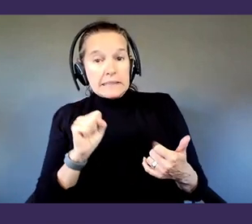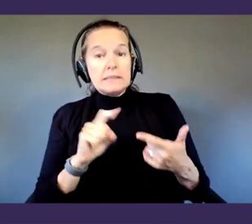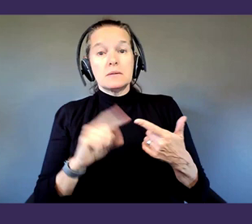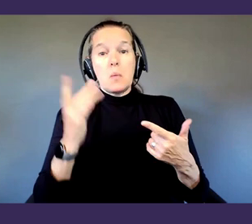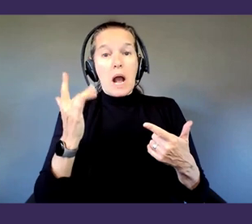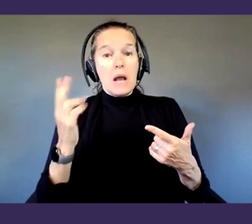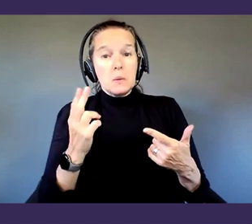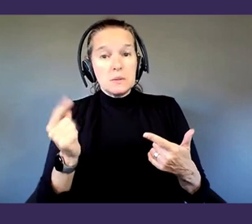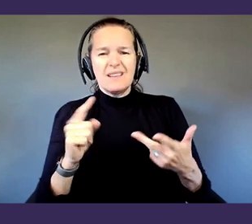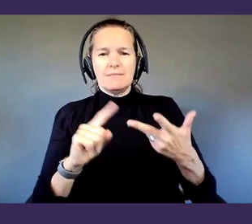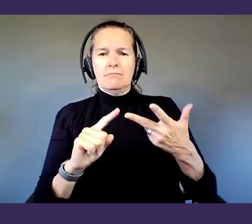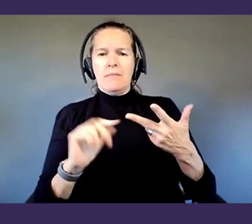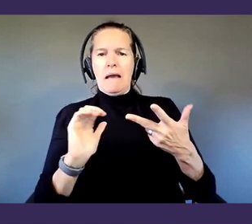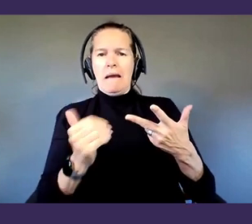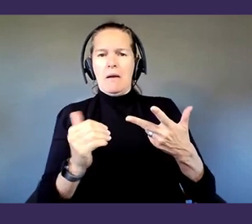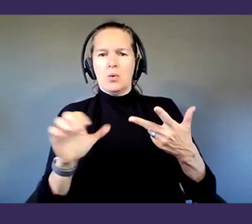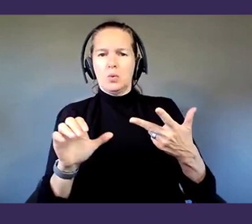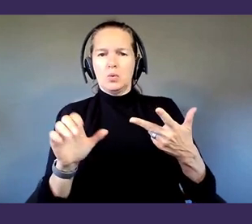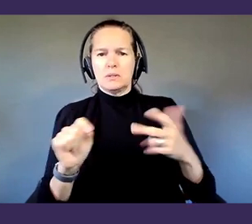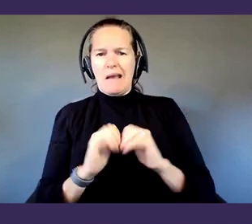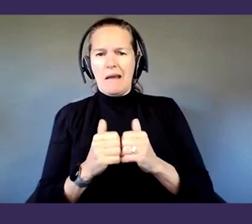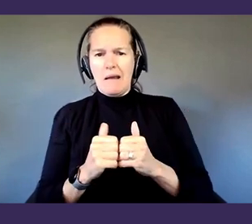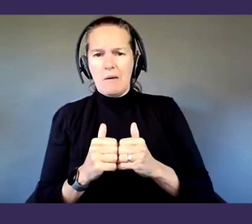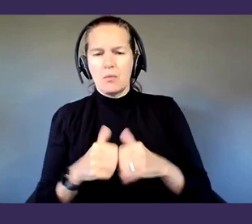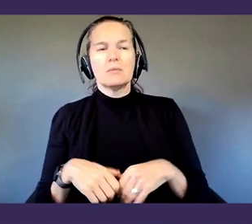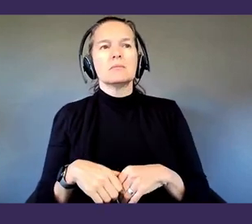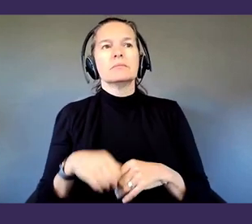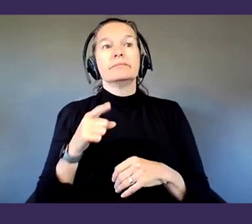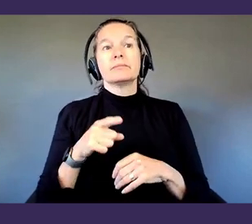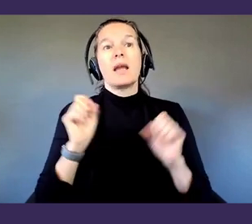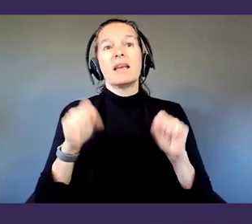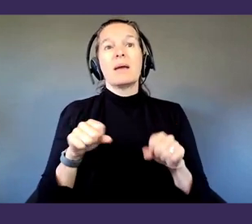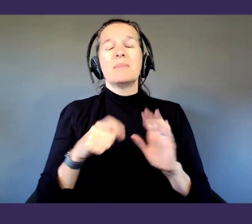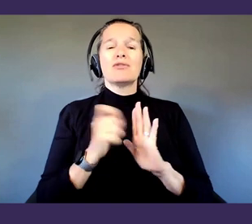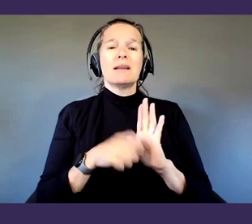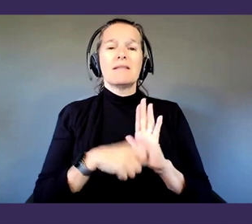So SDM can be used as a written formal agreement or a more informal verbal agreement.